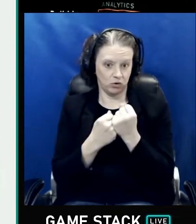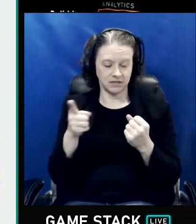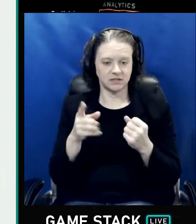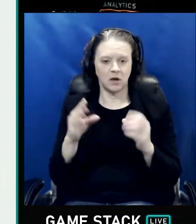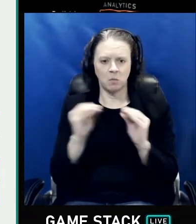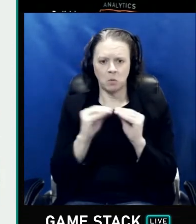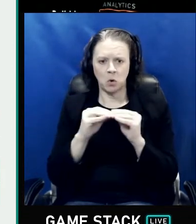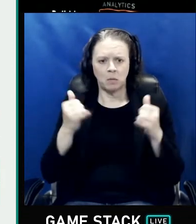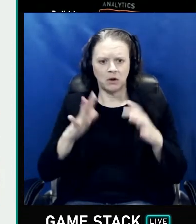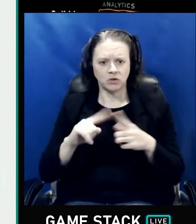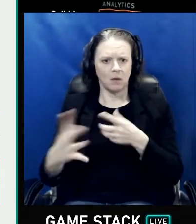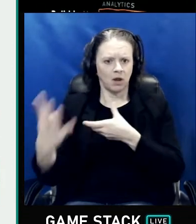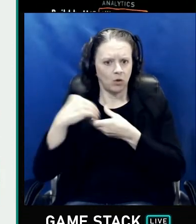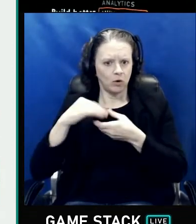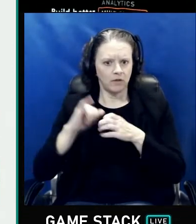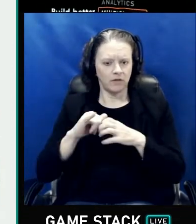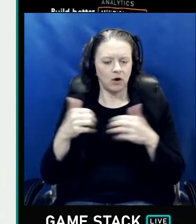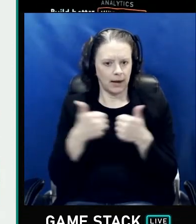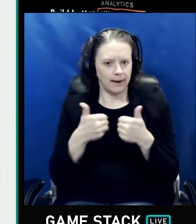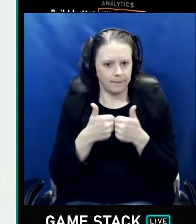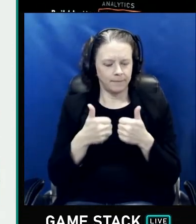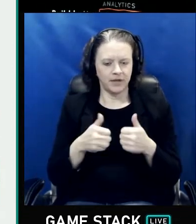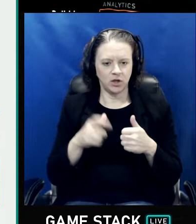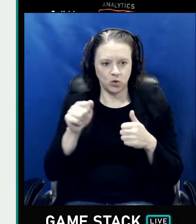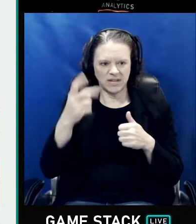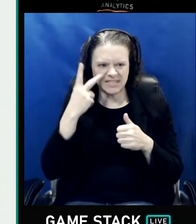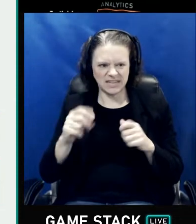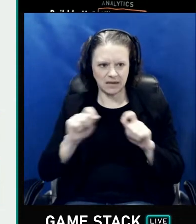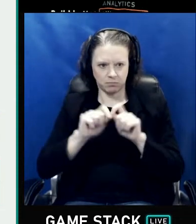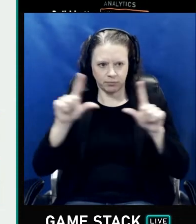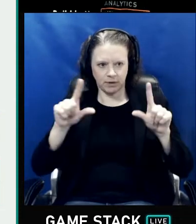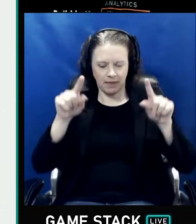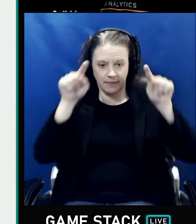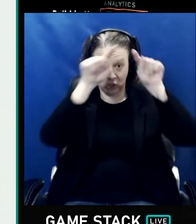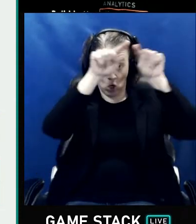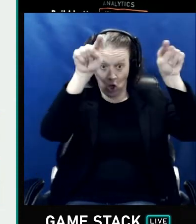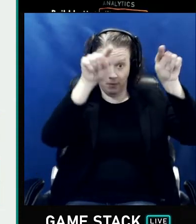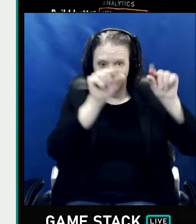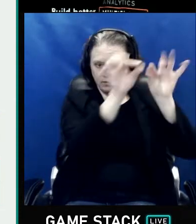In this screenshot, there's actual transcribed text happening in real time on my screen,